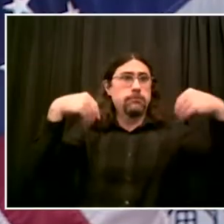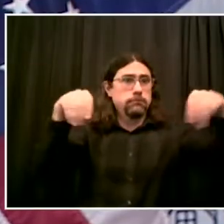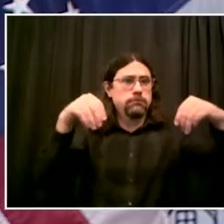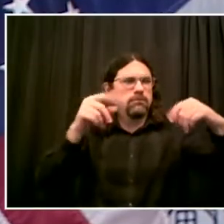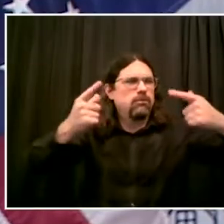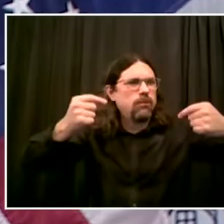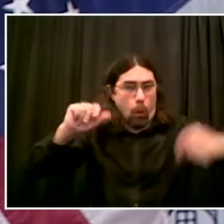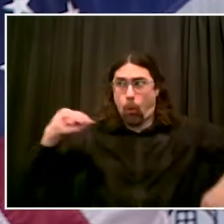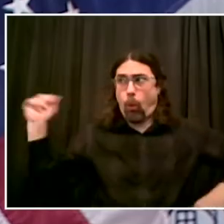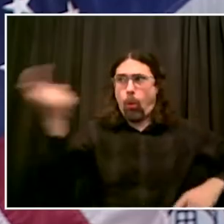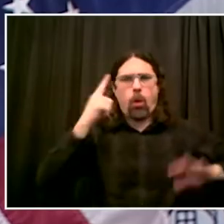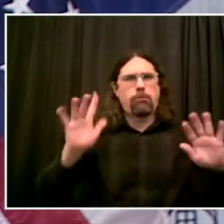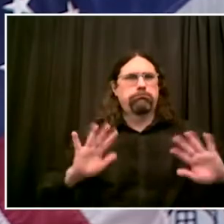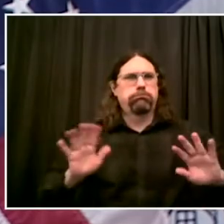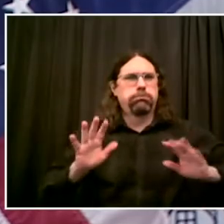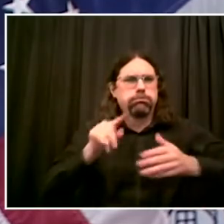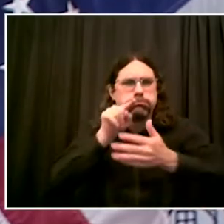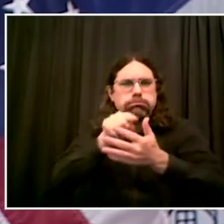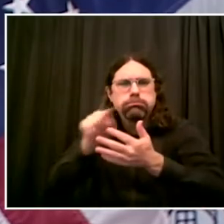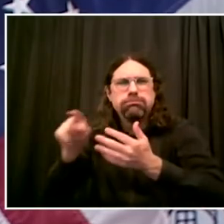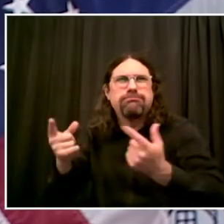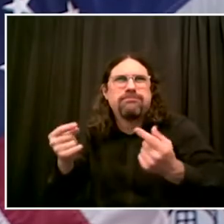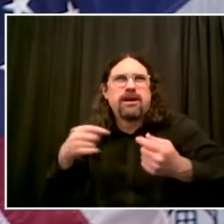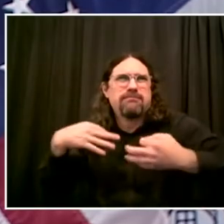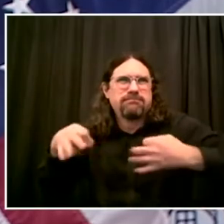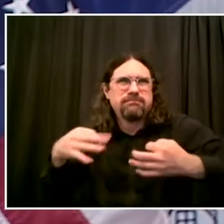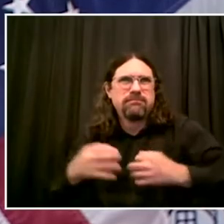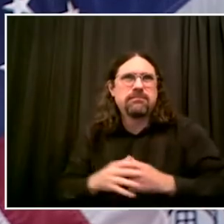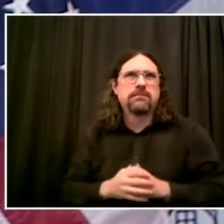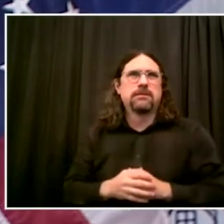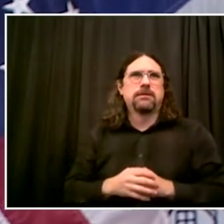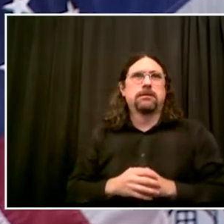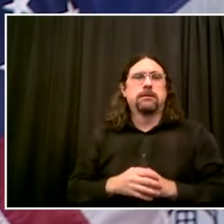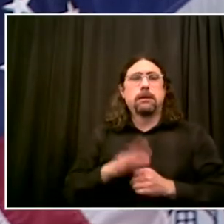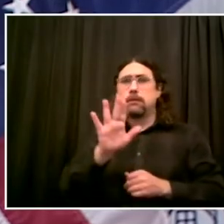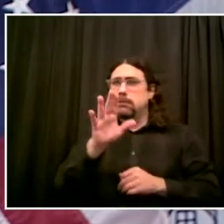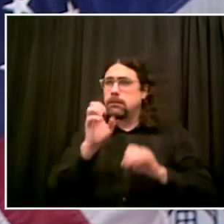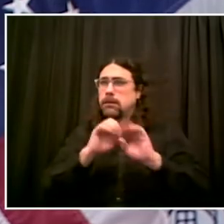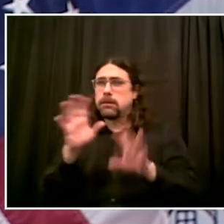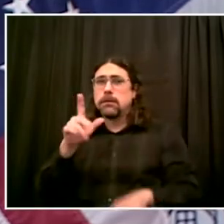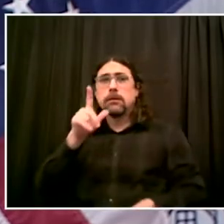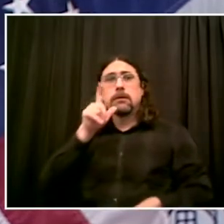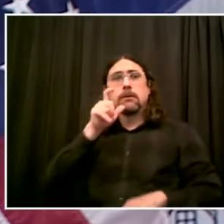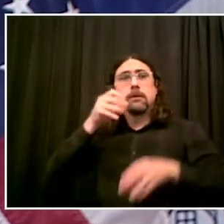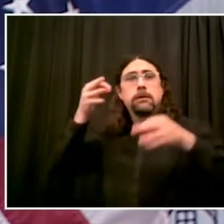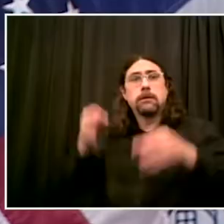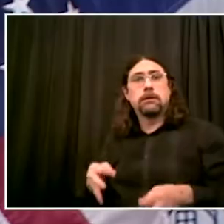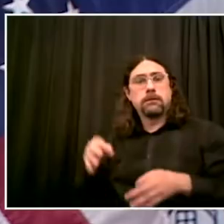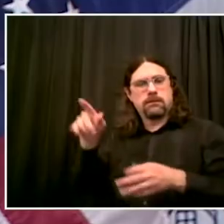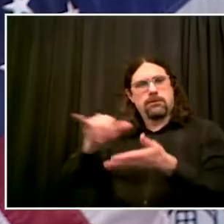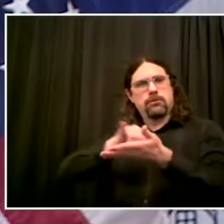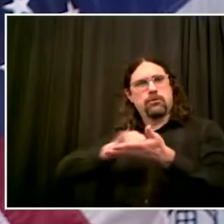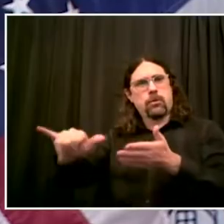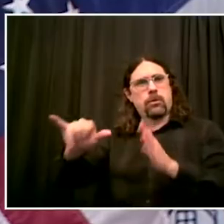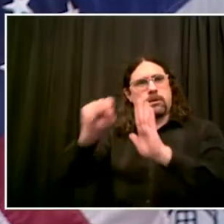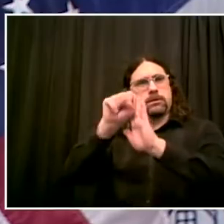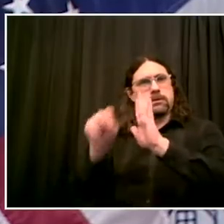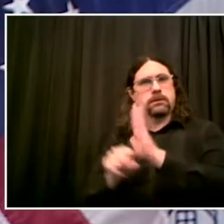THINK ABOUT THE PRACTICALITY OF REOPENNGI.